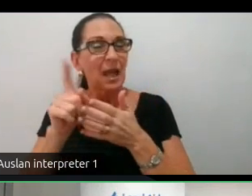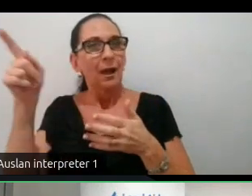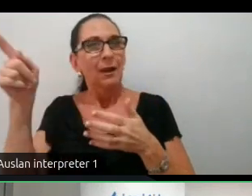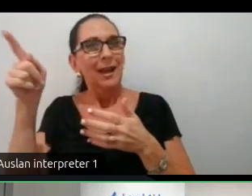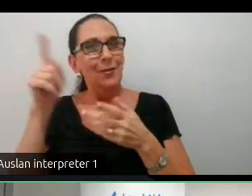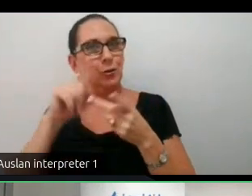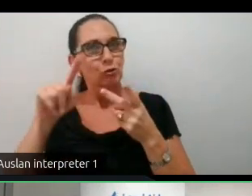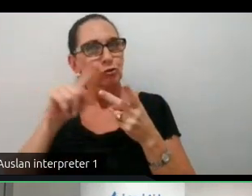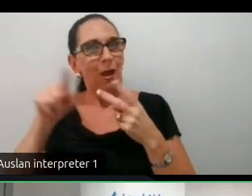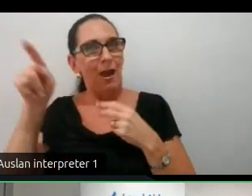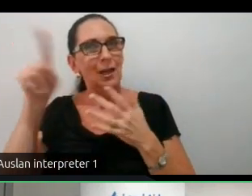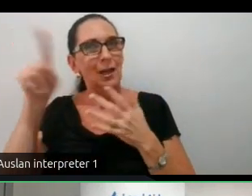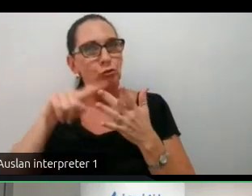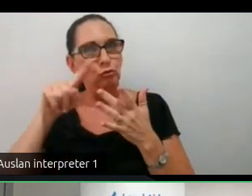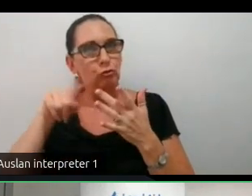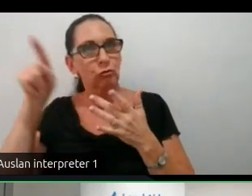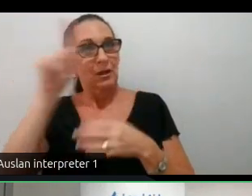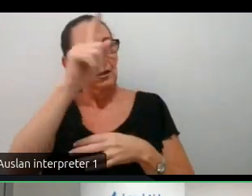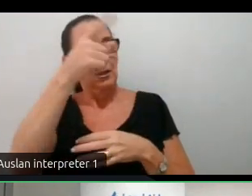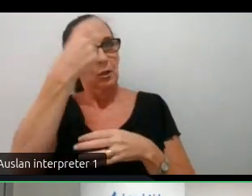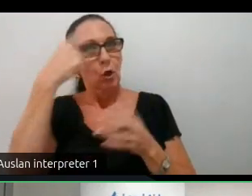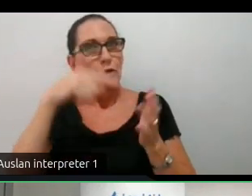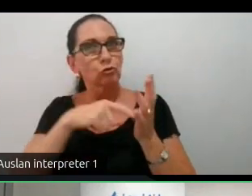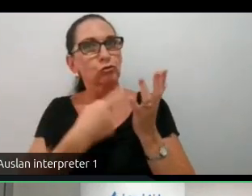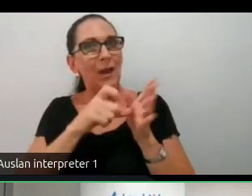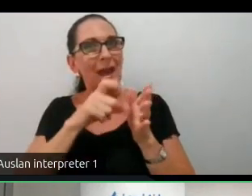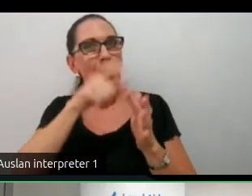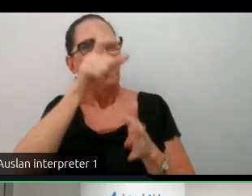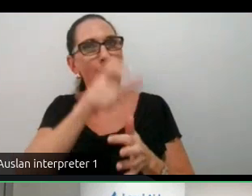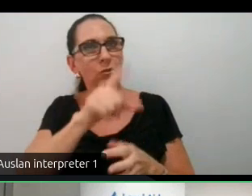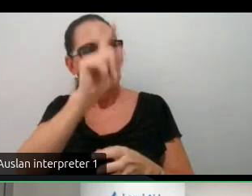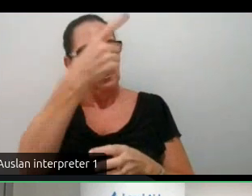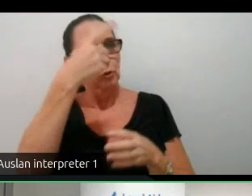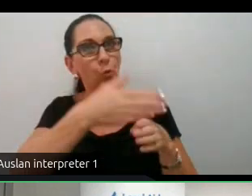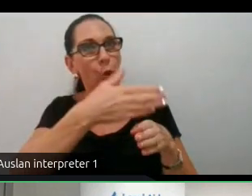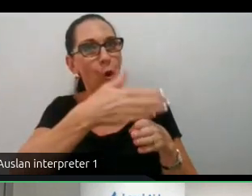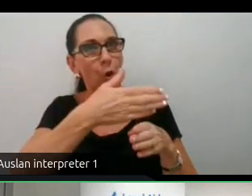It's back to the insurer where the insurer has engaged the trades people to do the work. Then